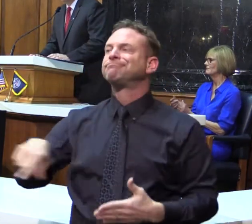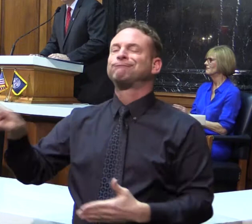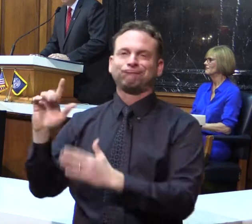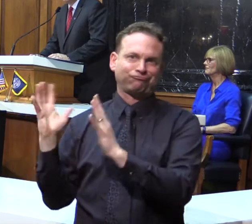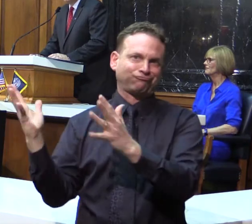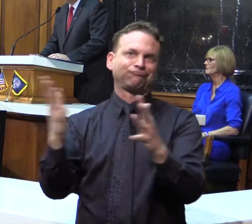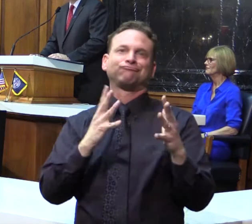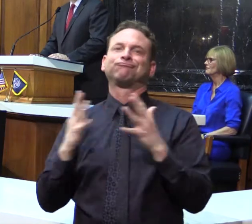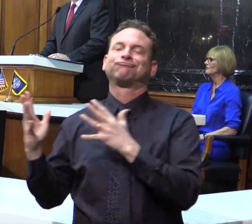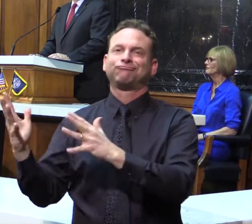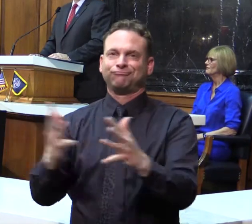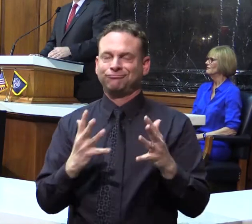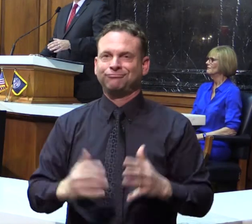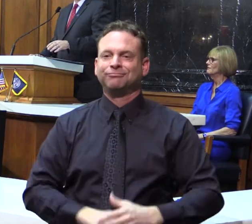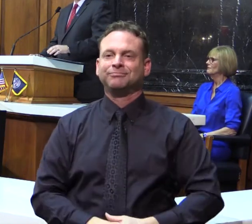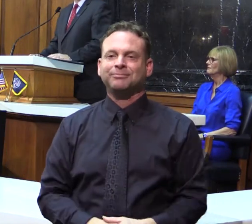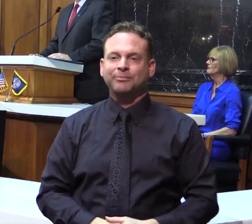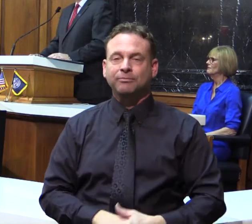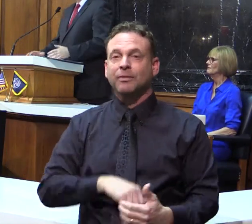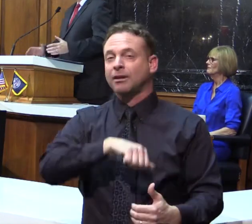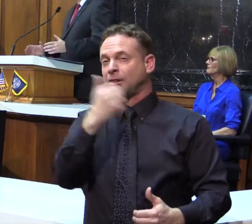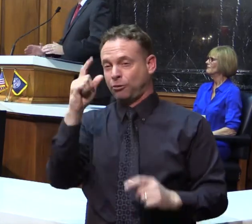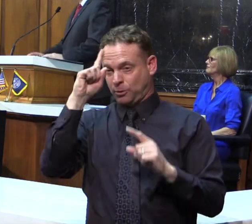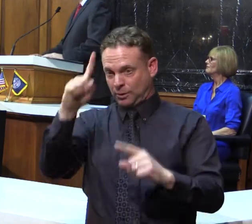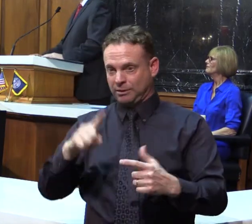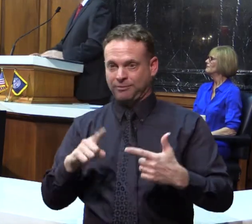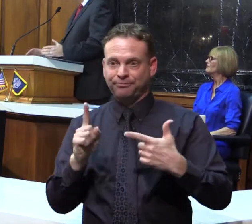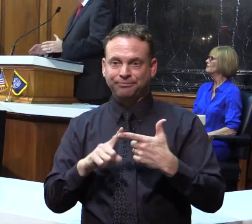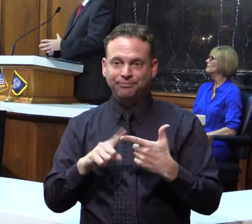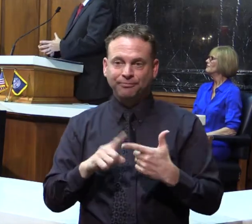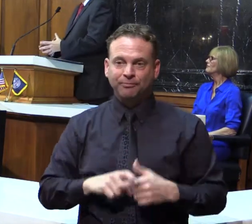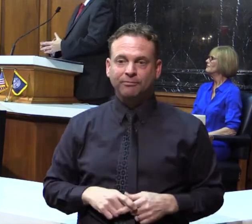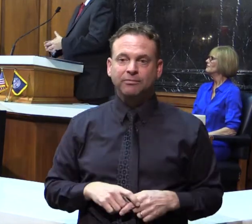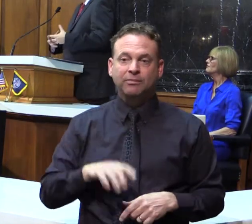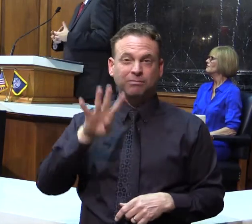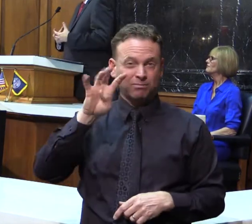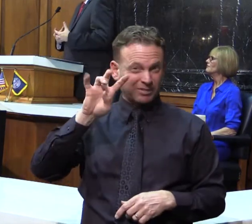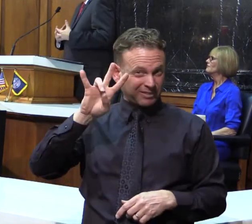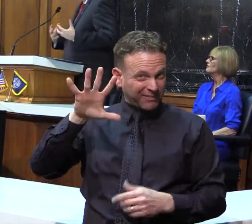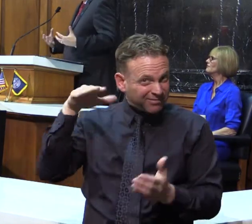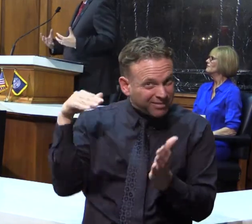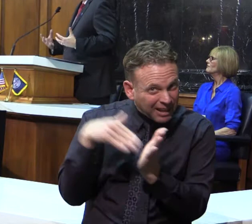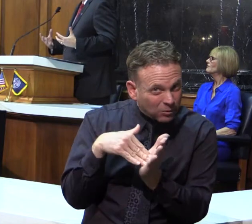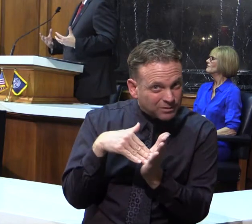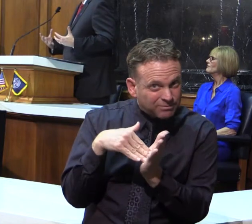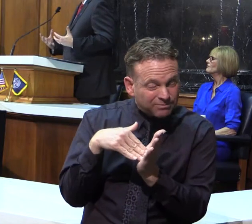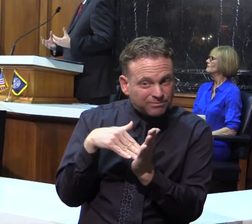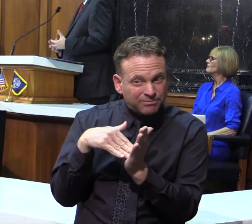• Another 475,000 Hoosier adults don’t have a high school diploma.